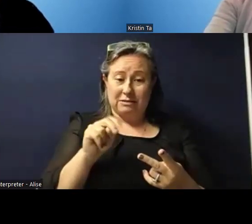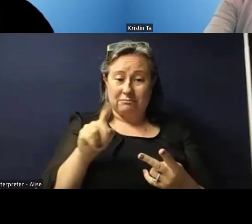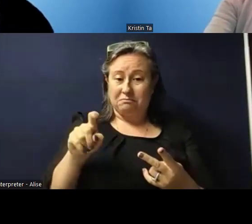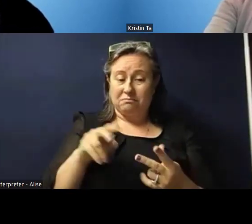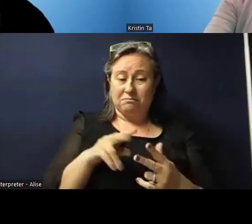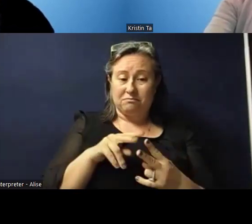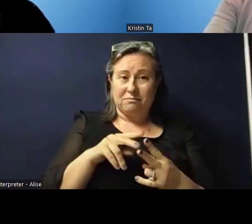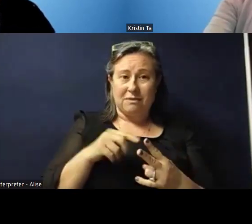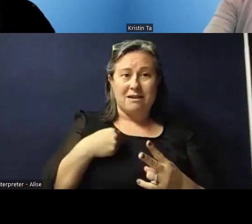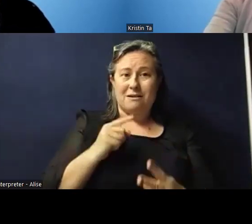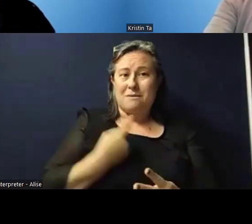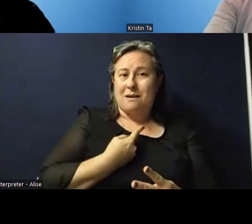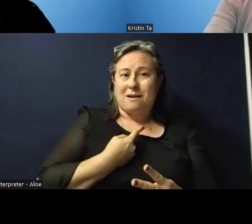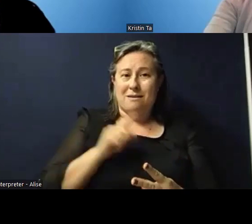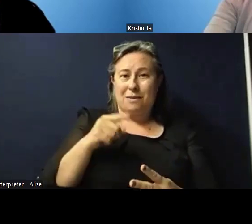I don't want to be the only one talking.